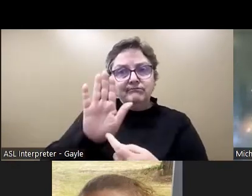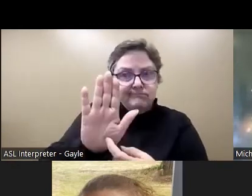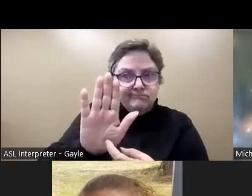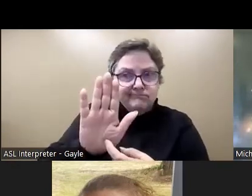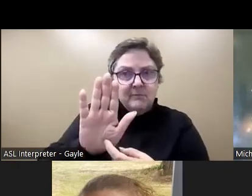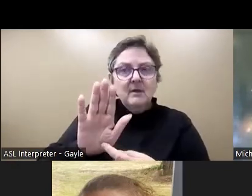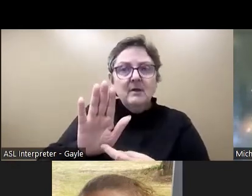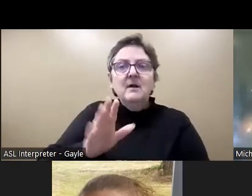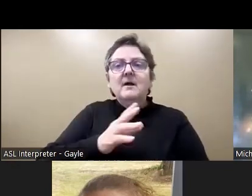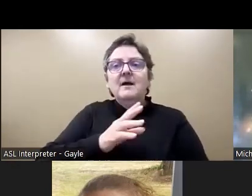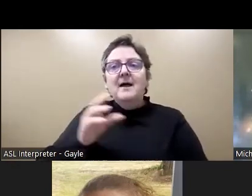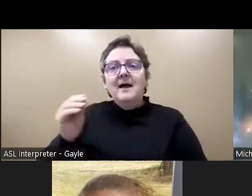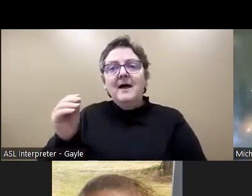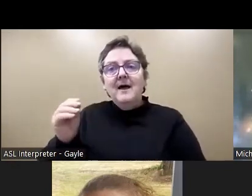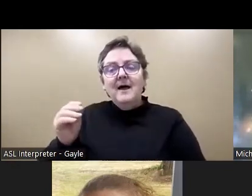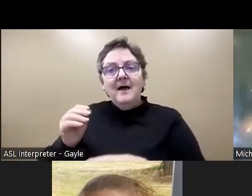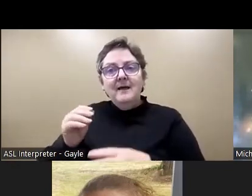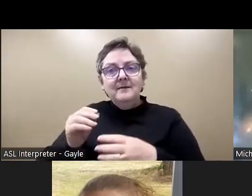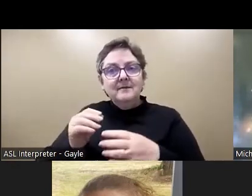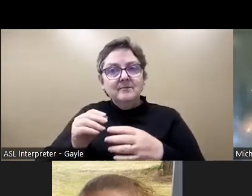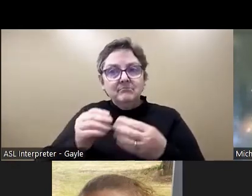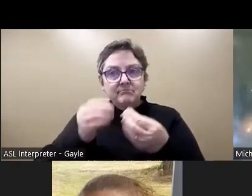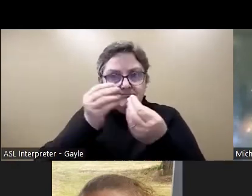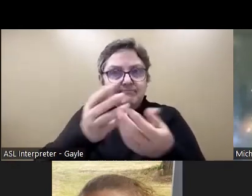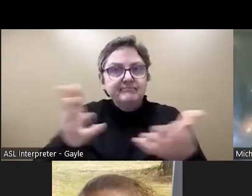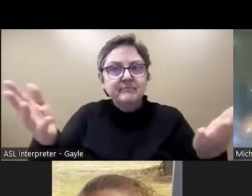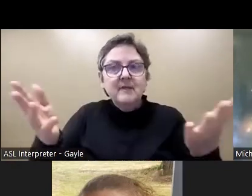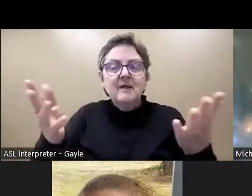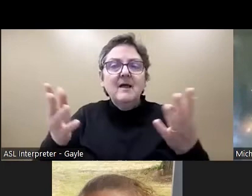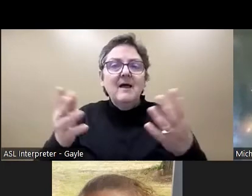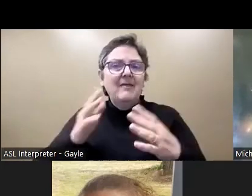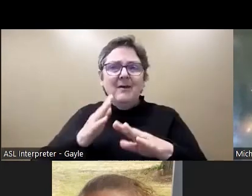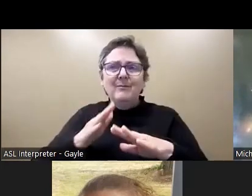across many areas, Guatemala, including in rural areas.